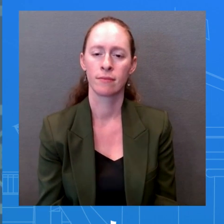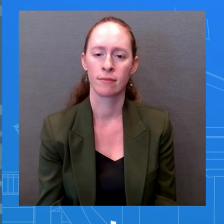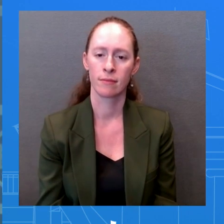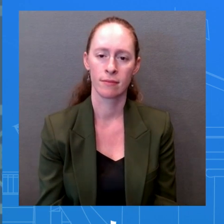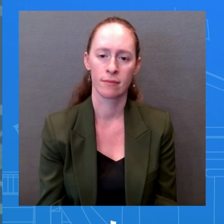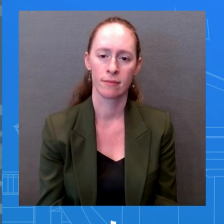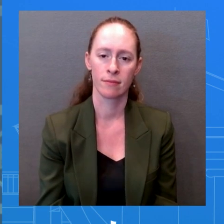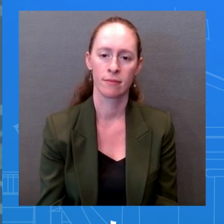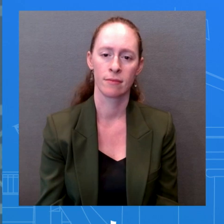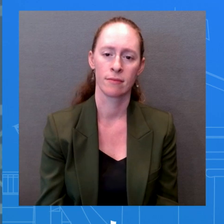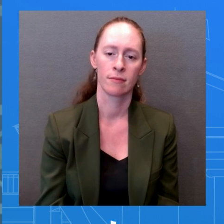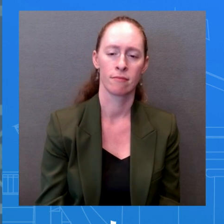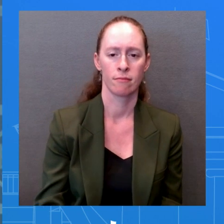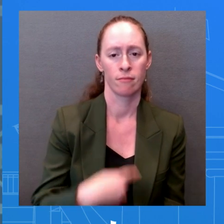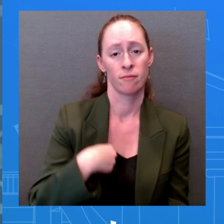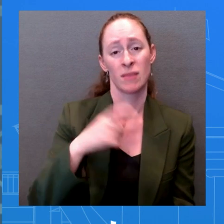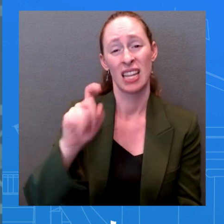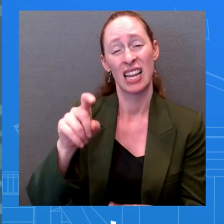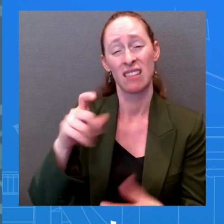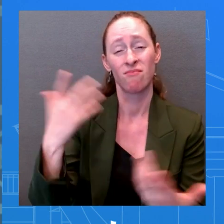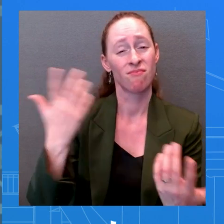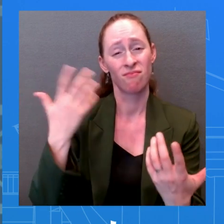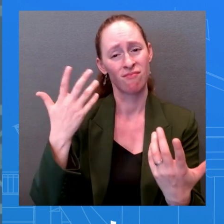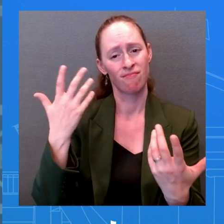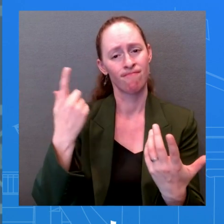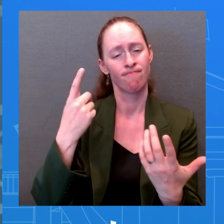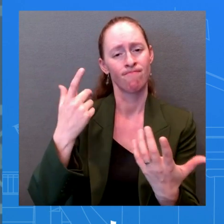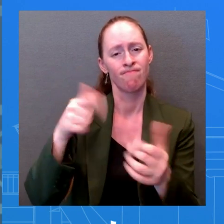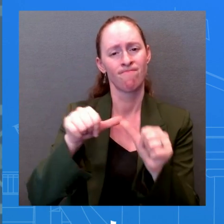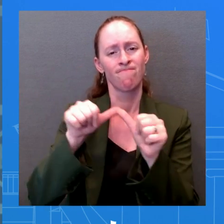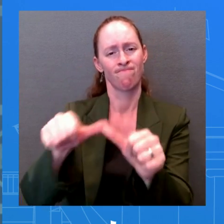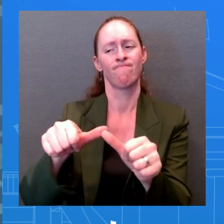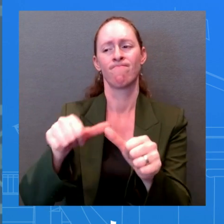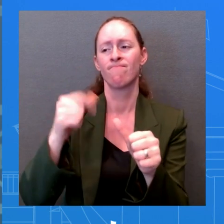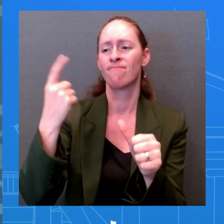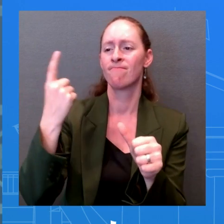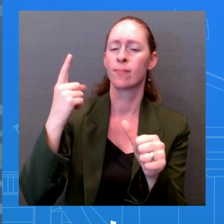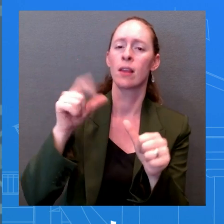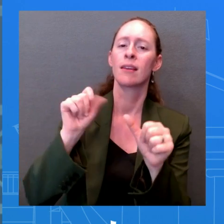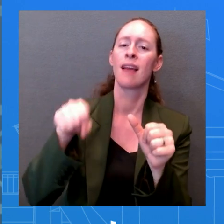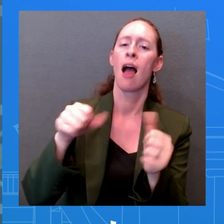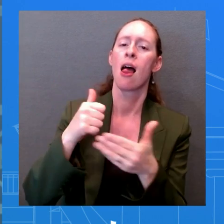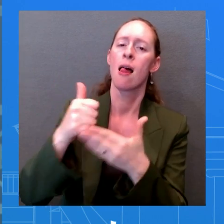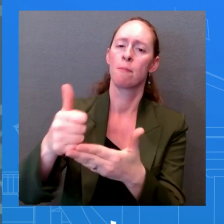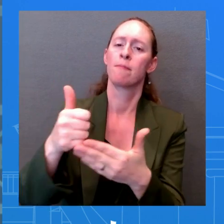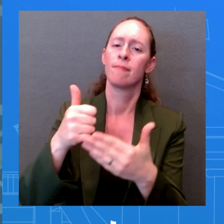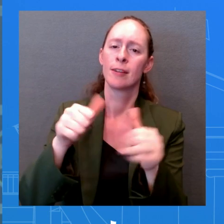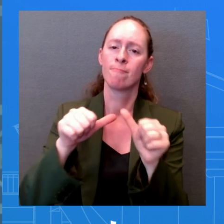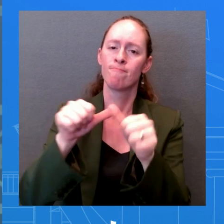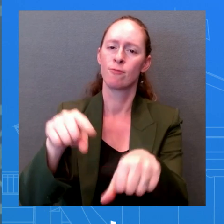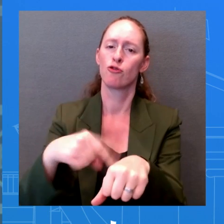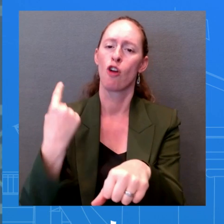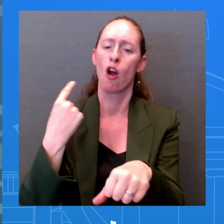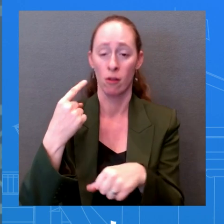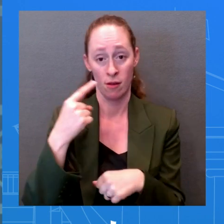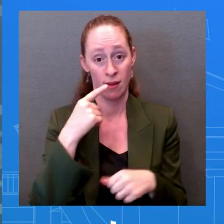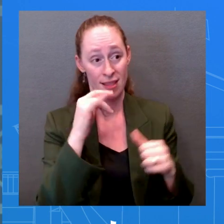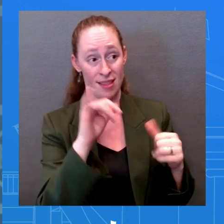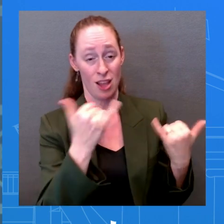that brings lasting reform to a fundamentally broken system. We understand that. And that's why we continue to call on Congress to also act.